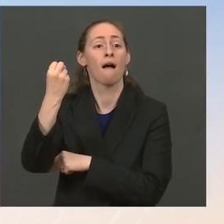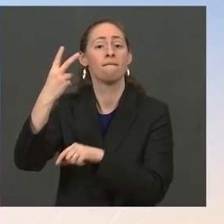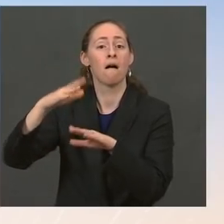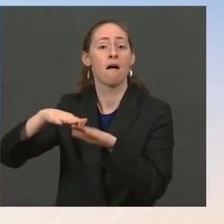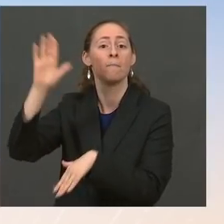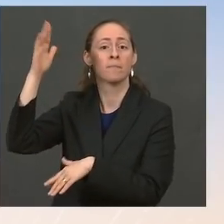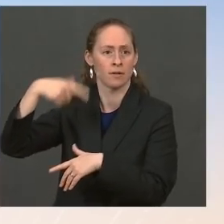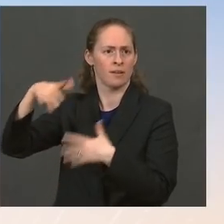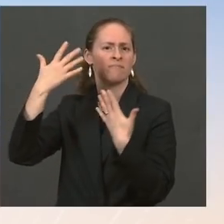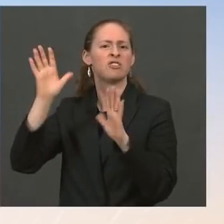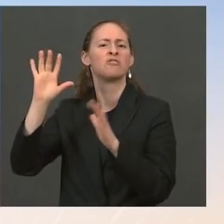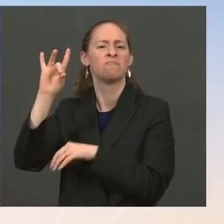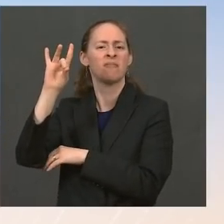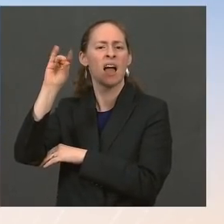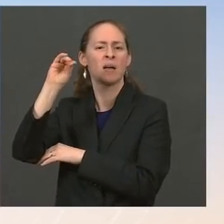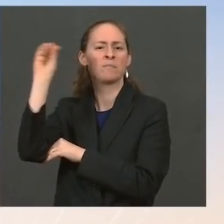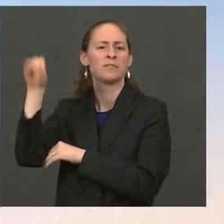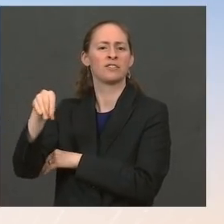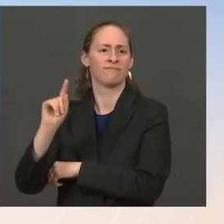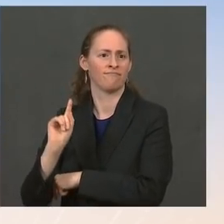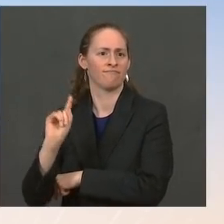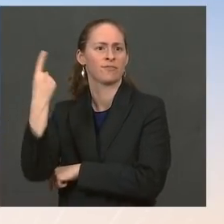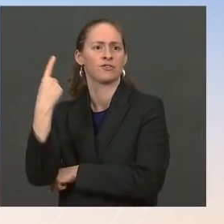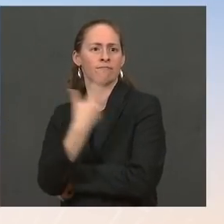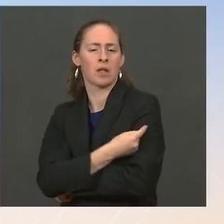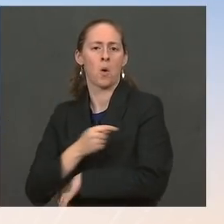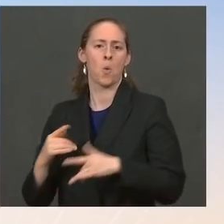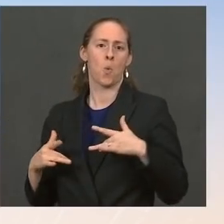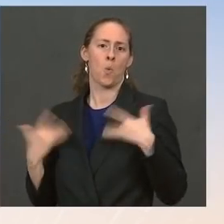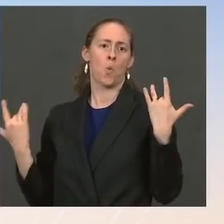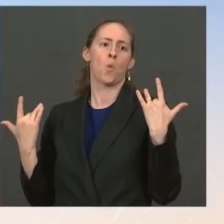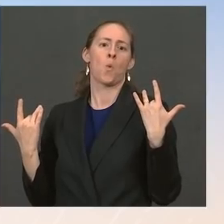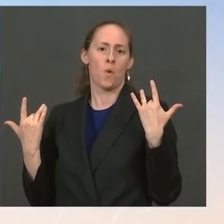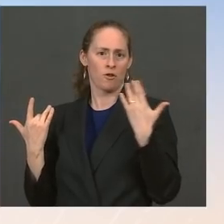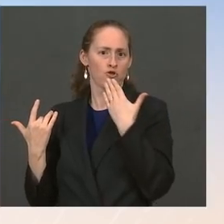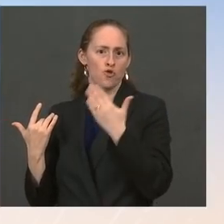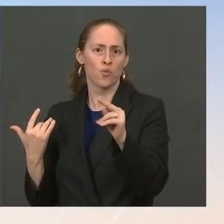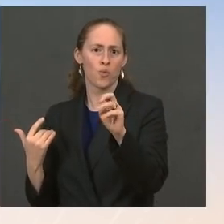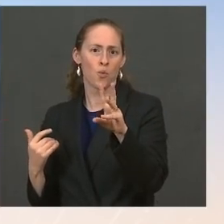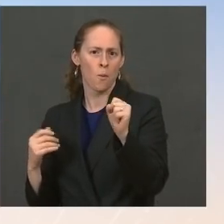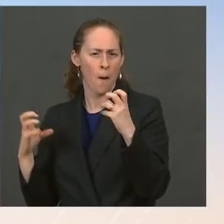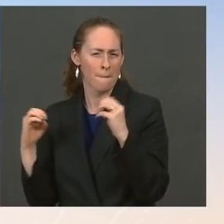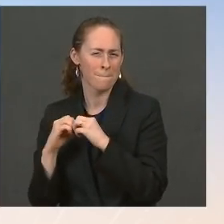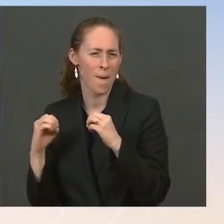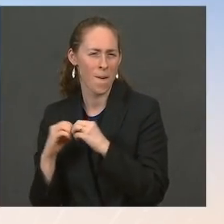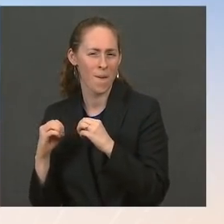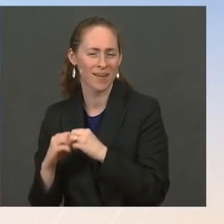We're continuing to push for more vaccinations. And finally, our view -- the recent polling will show you --